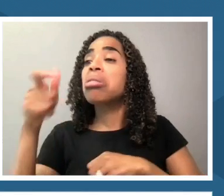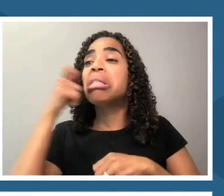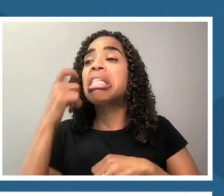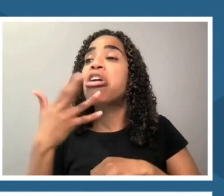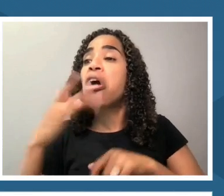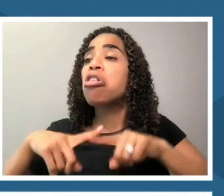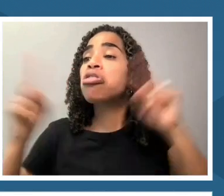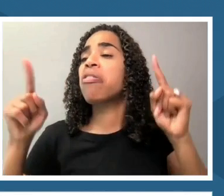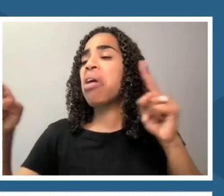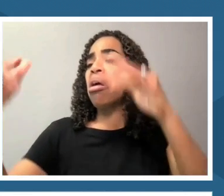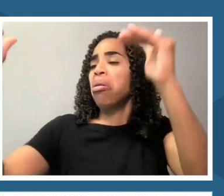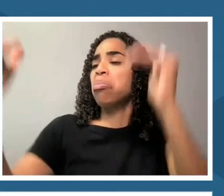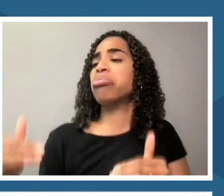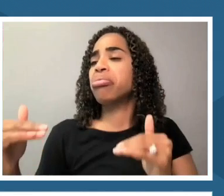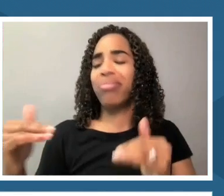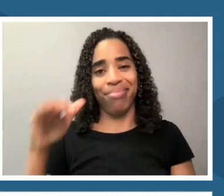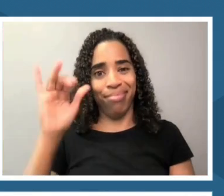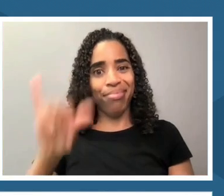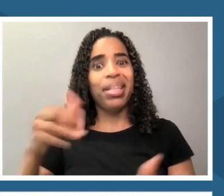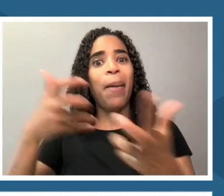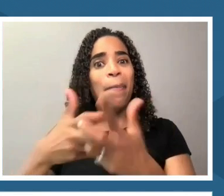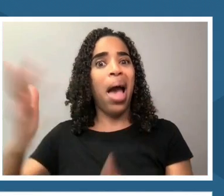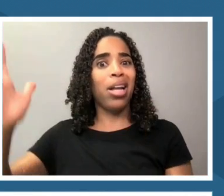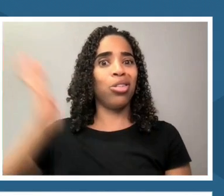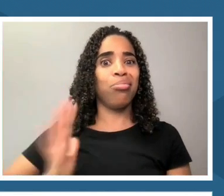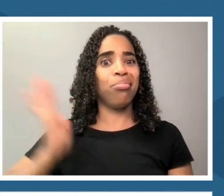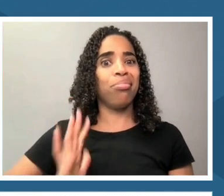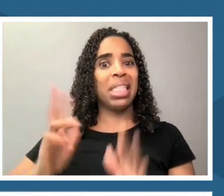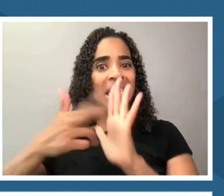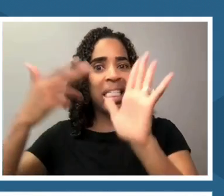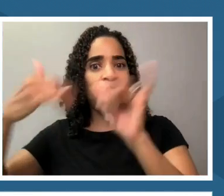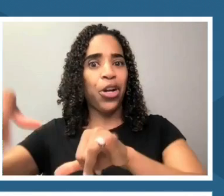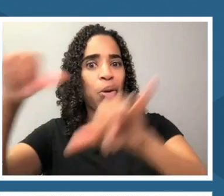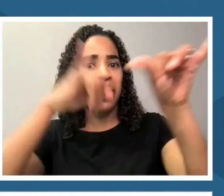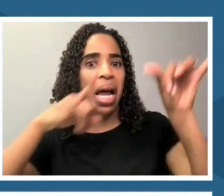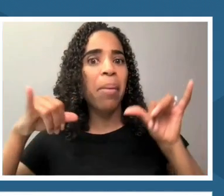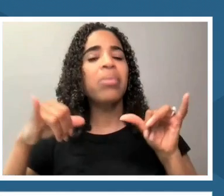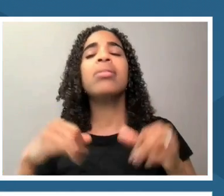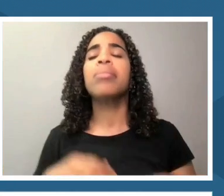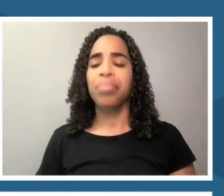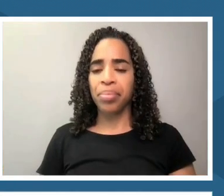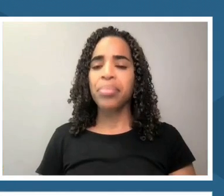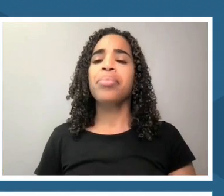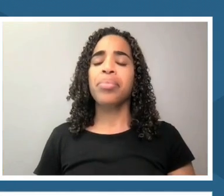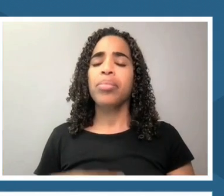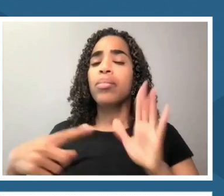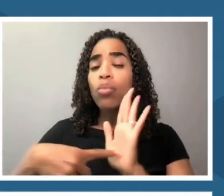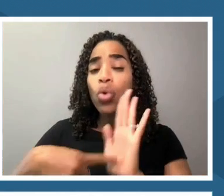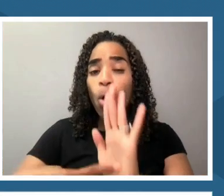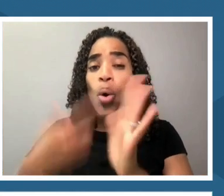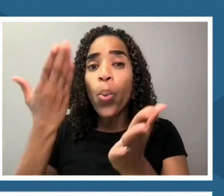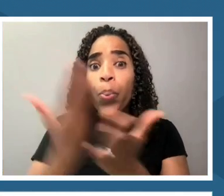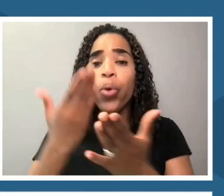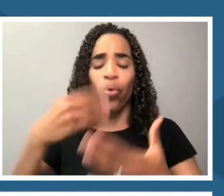older stereotypes have this echo of infantilization that reveals the